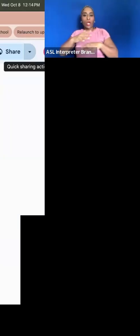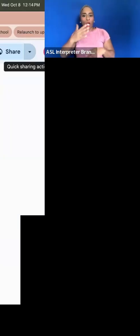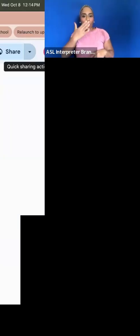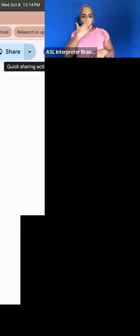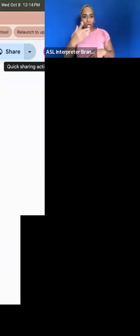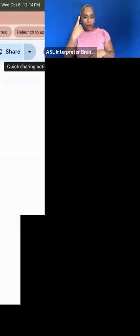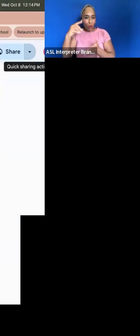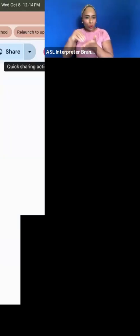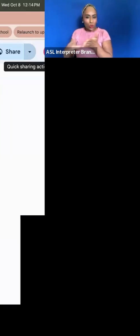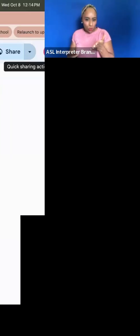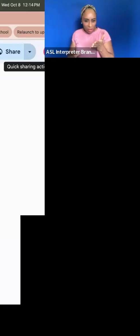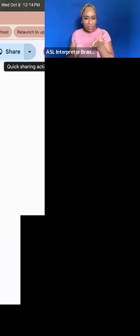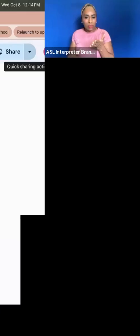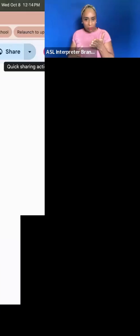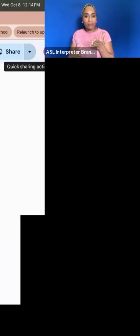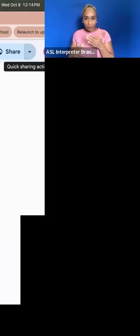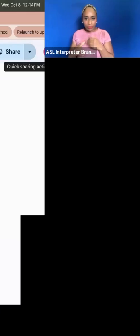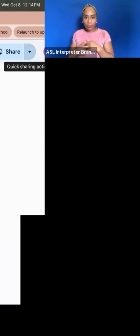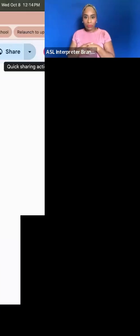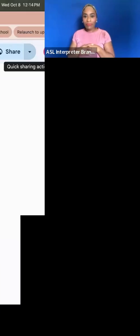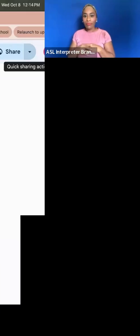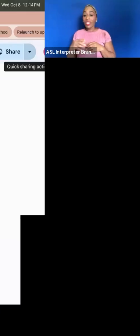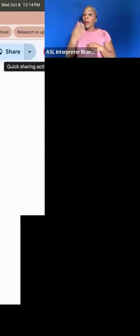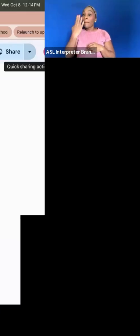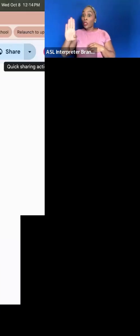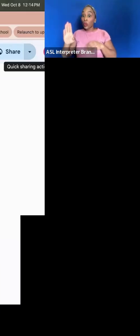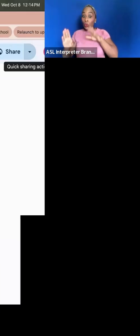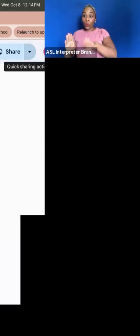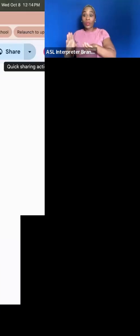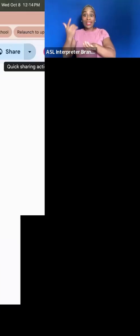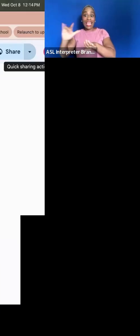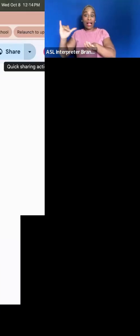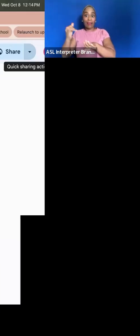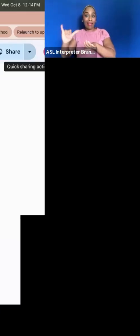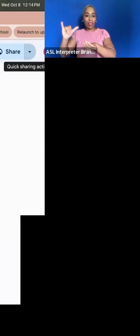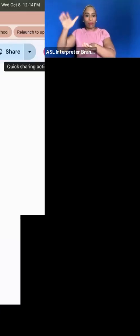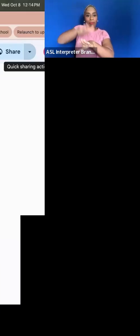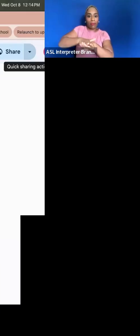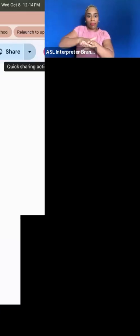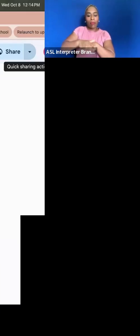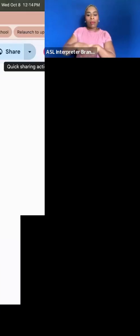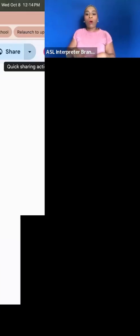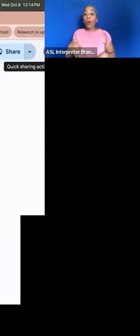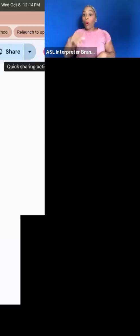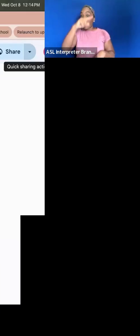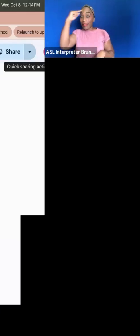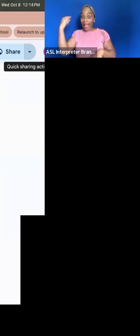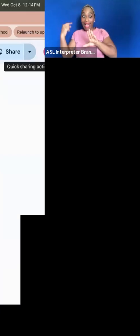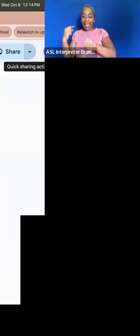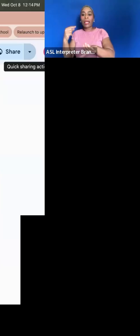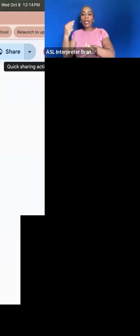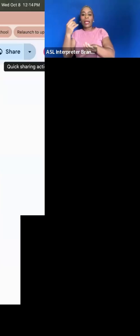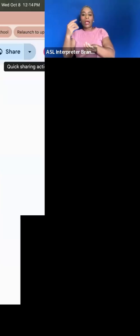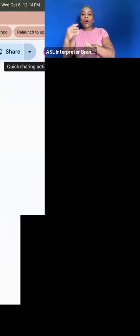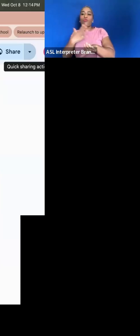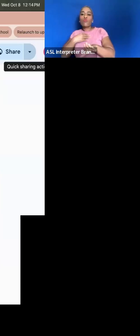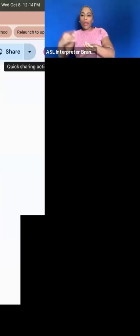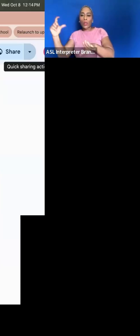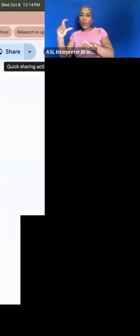And you'll see that on a lot of the technology that's out there, as well as white on black or black on white, having a very sharp high contrast